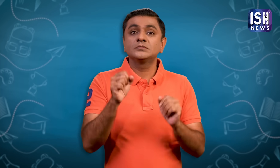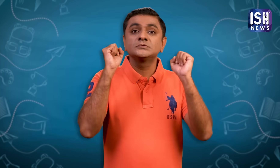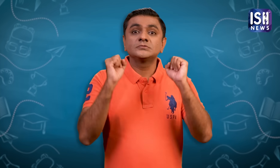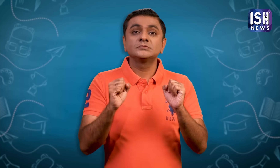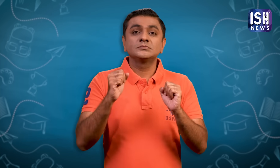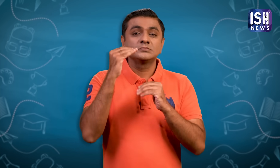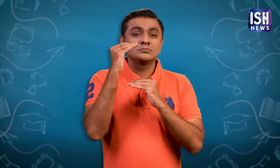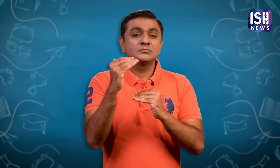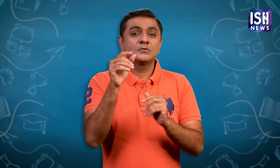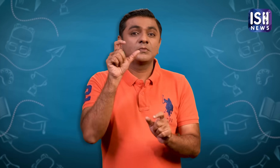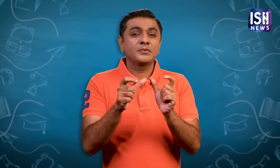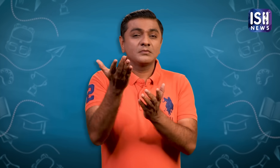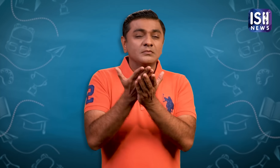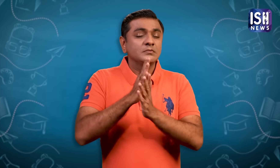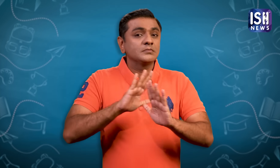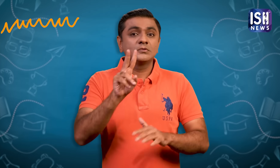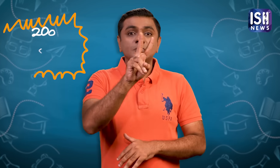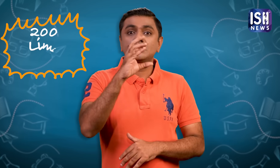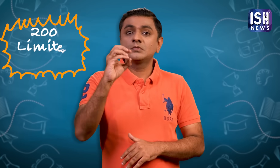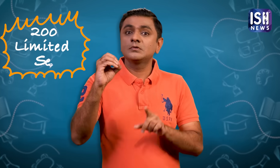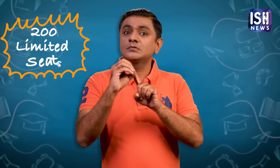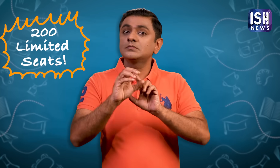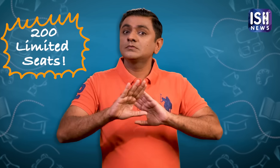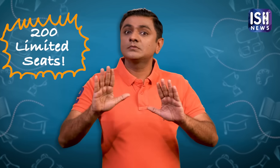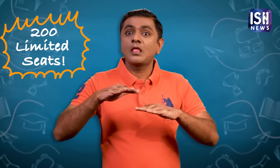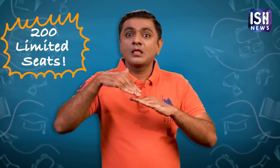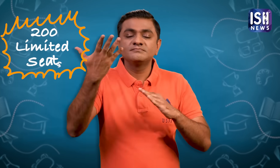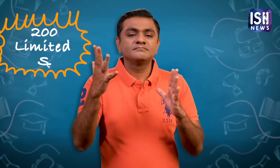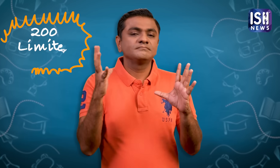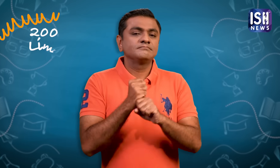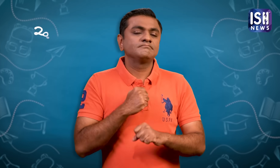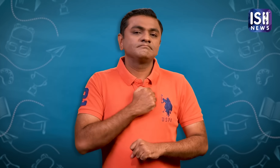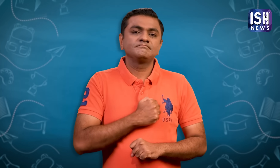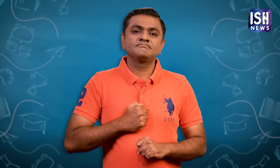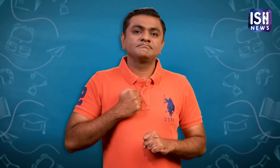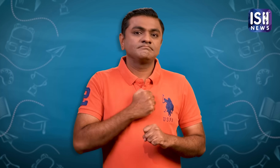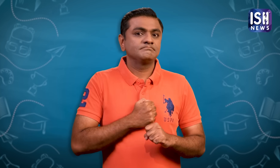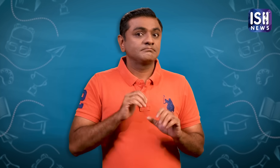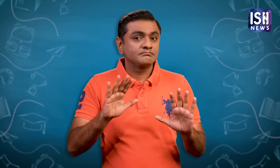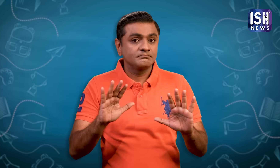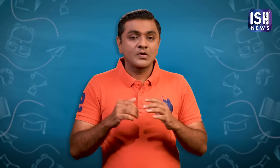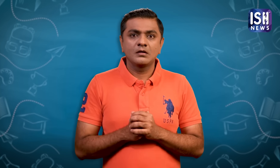Limited seats are available — only 200 people. Beyond that, applicants will miss out.